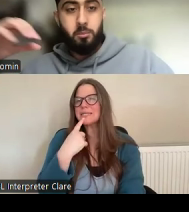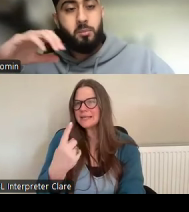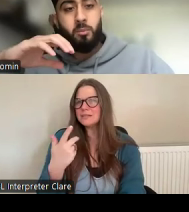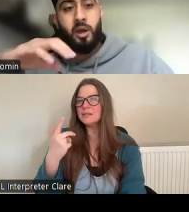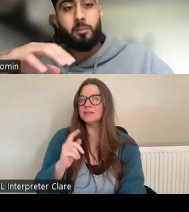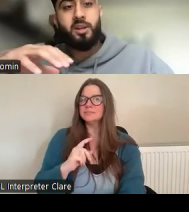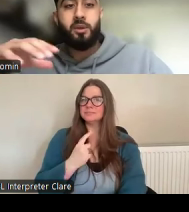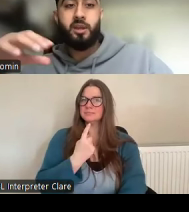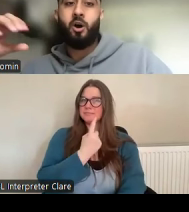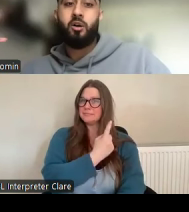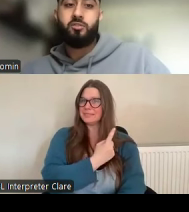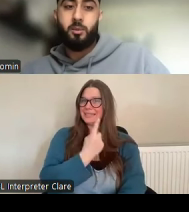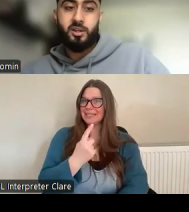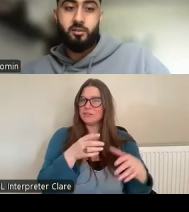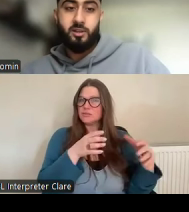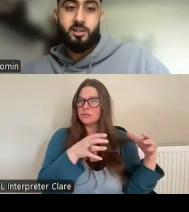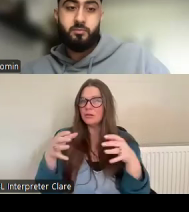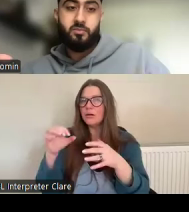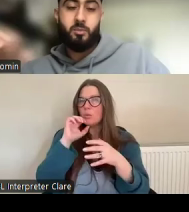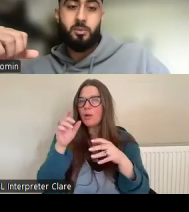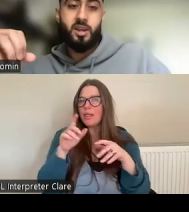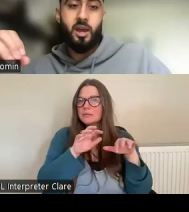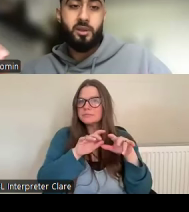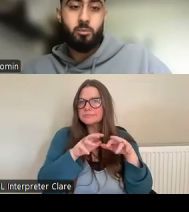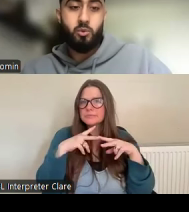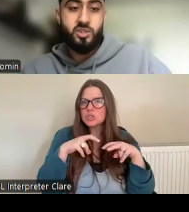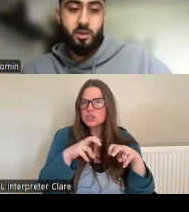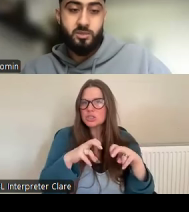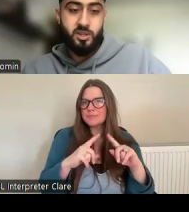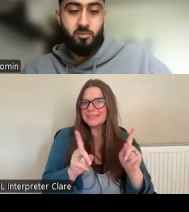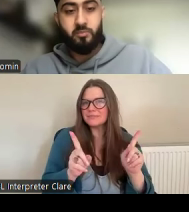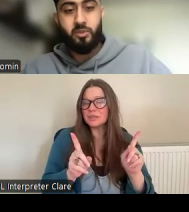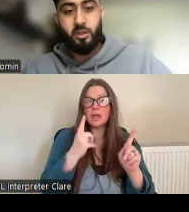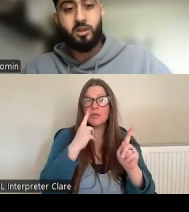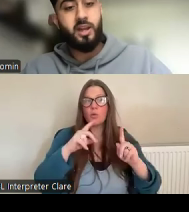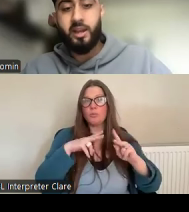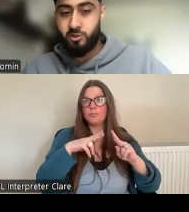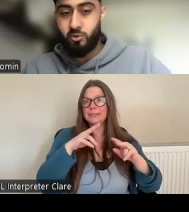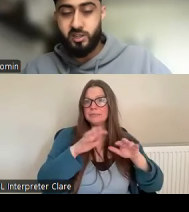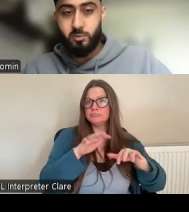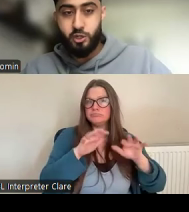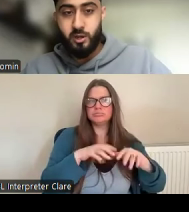people might be typing in half-term activities, they might be typing in museums near me, dinosaur exhibition.